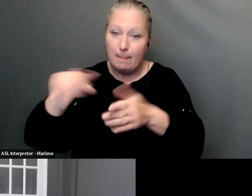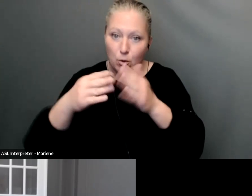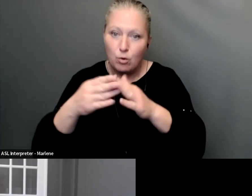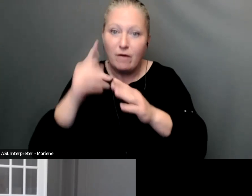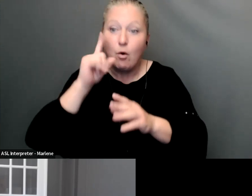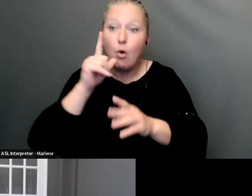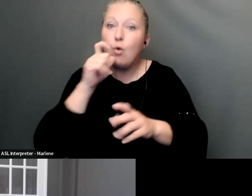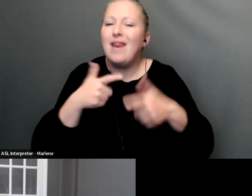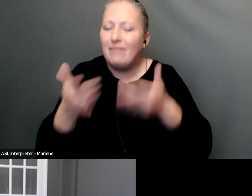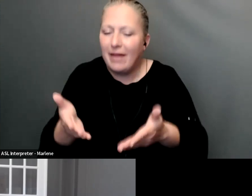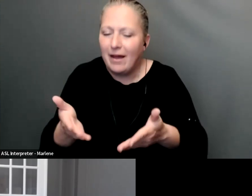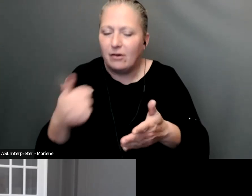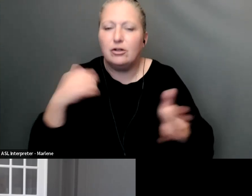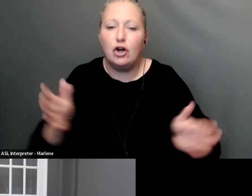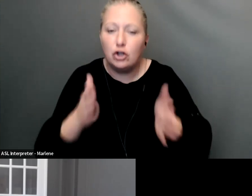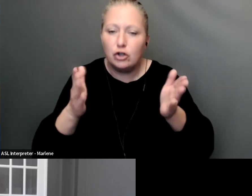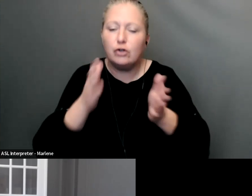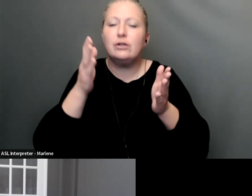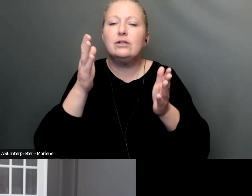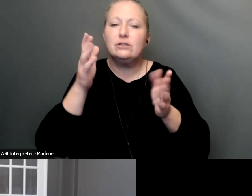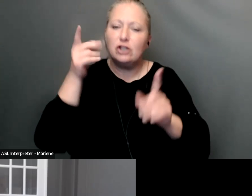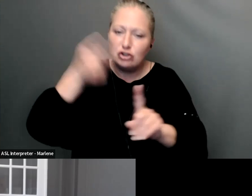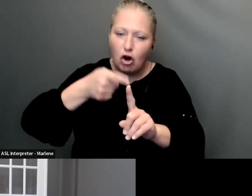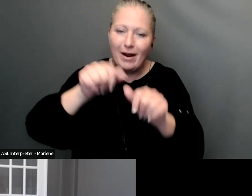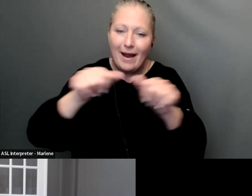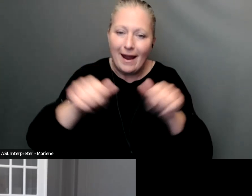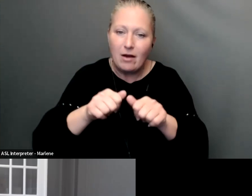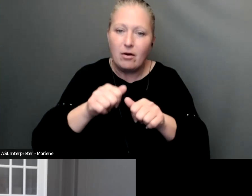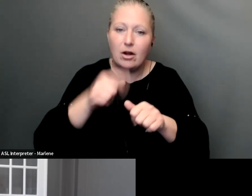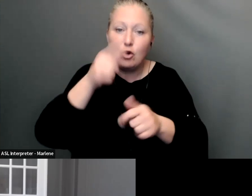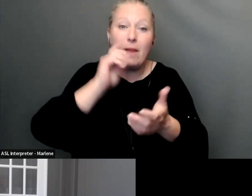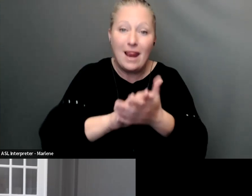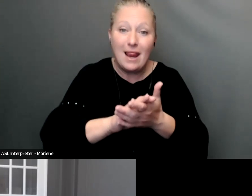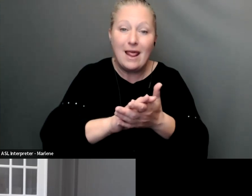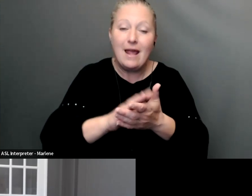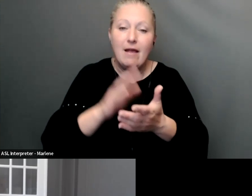I would highly encourage that to target areas that where you believe the BEAD funding will be going,